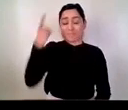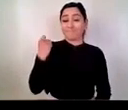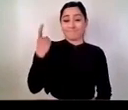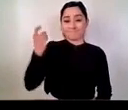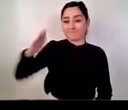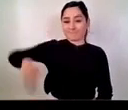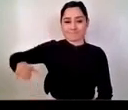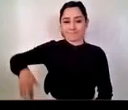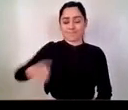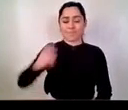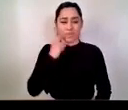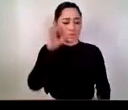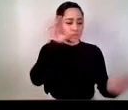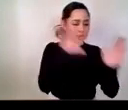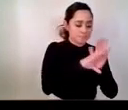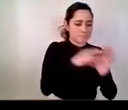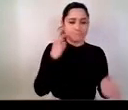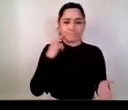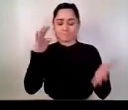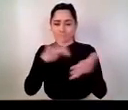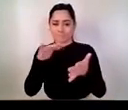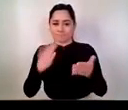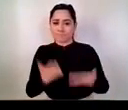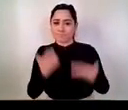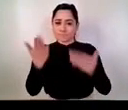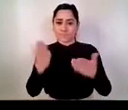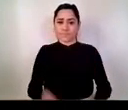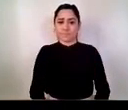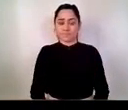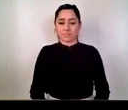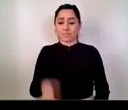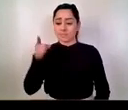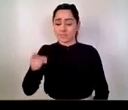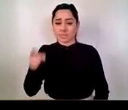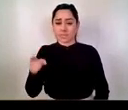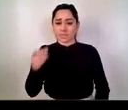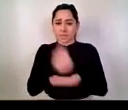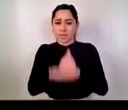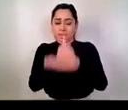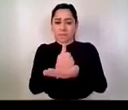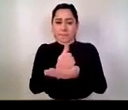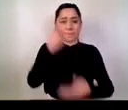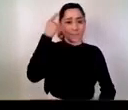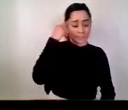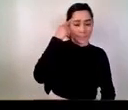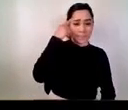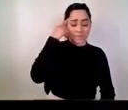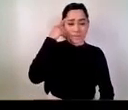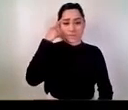Neuro imaging and neurochemistry studies suggest that a good night's sleep helps foster both mental and emotional resilience.